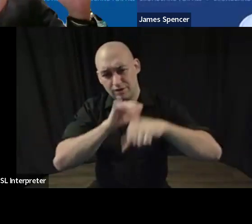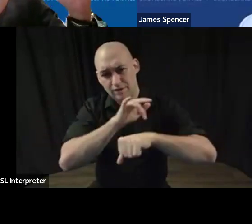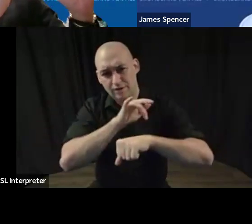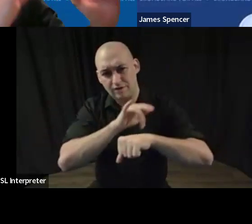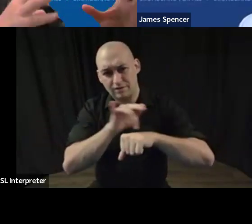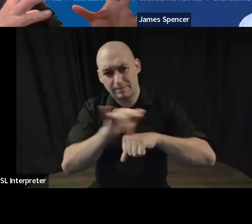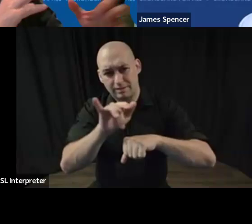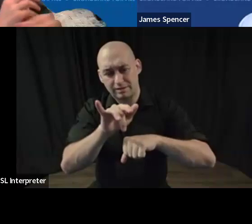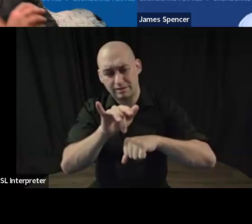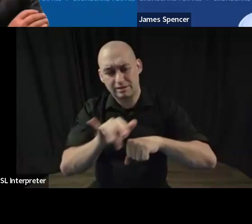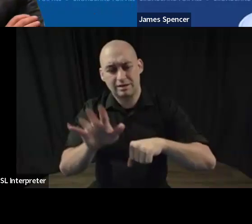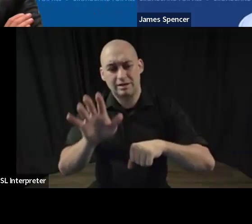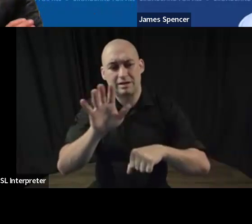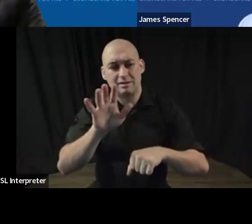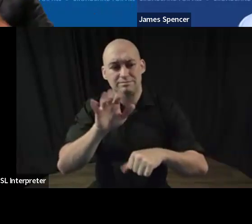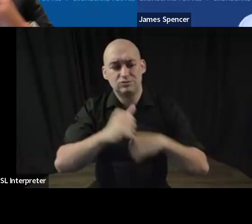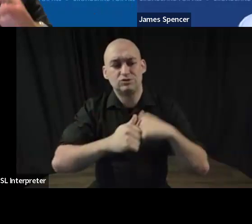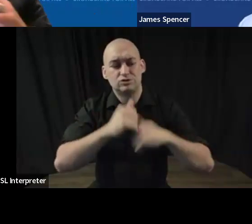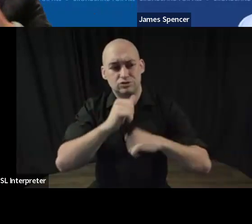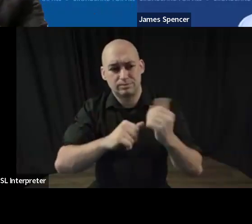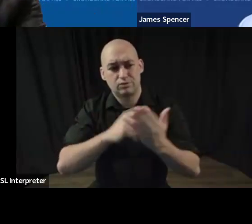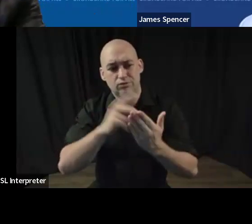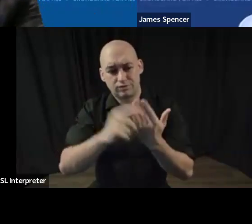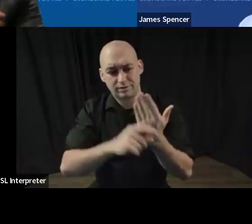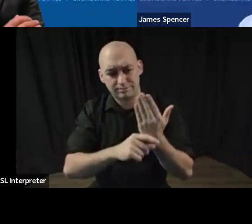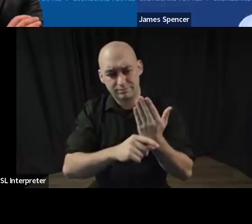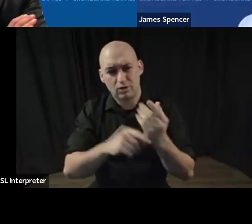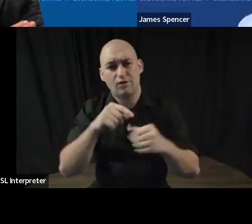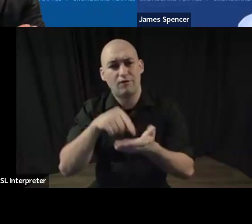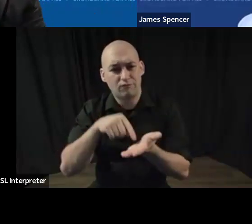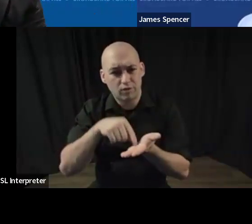you know, the infrastructure program that we're focusing on affordability and adoption,